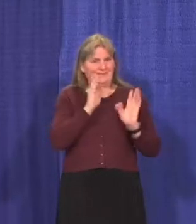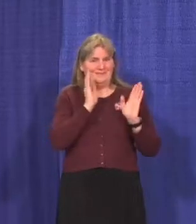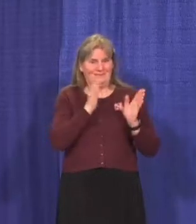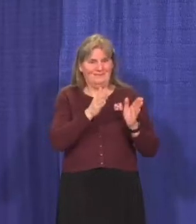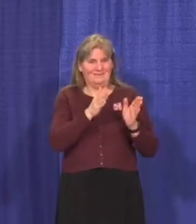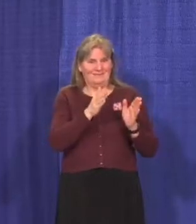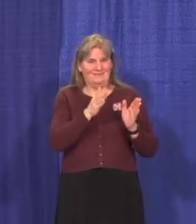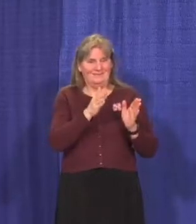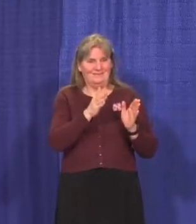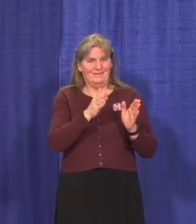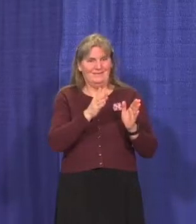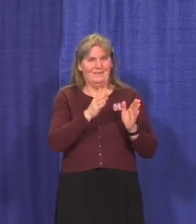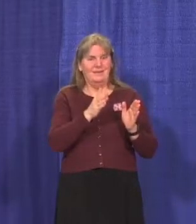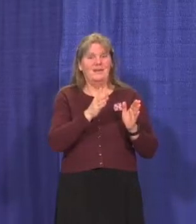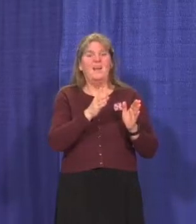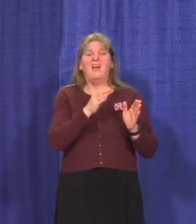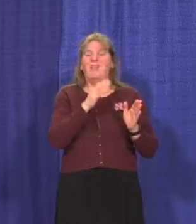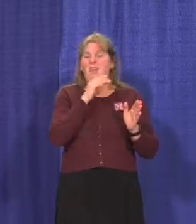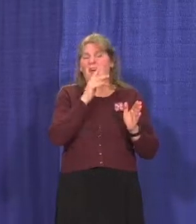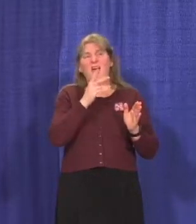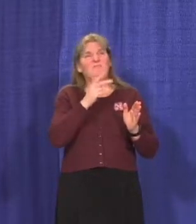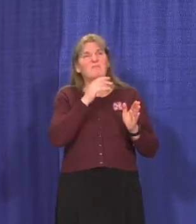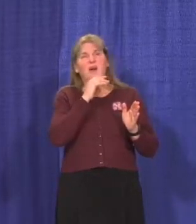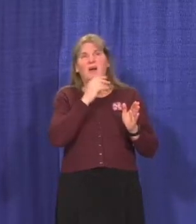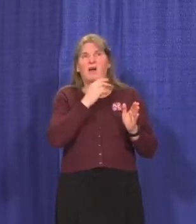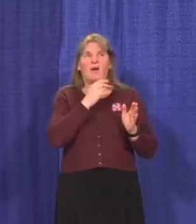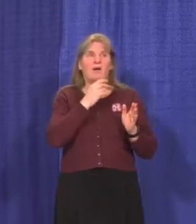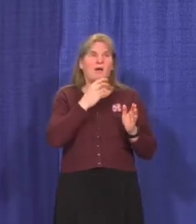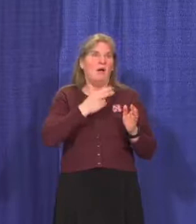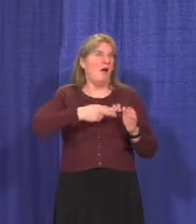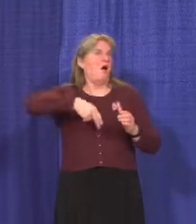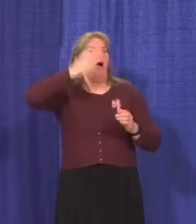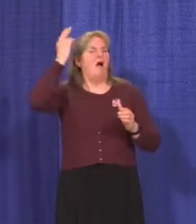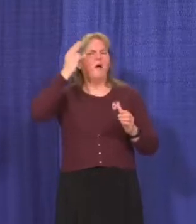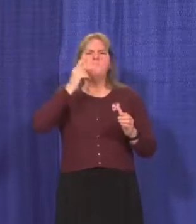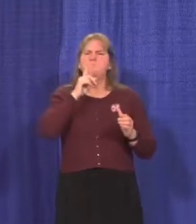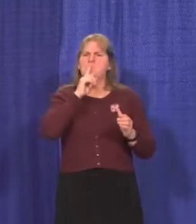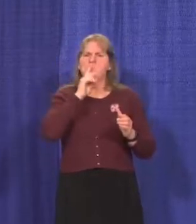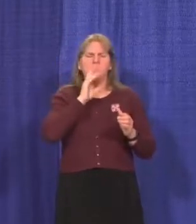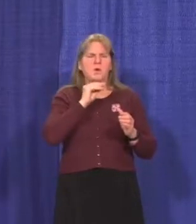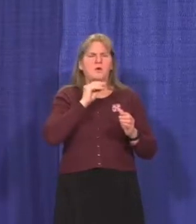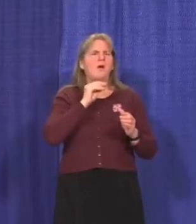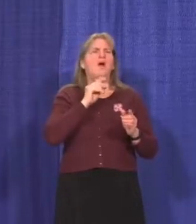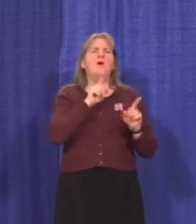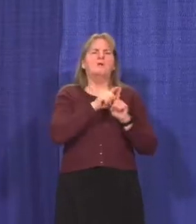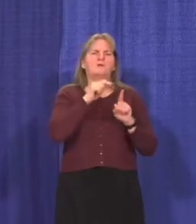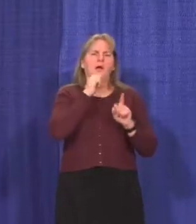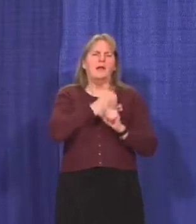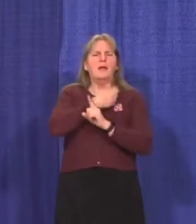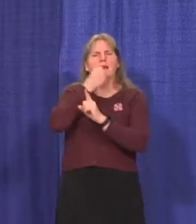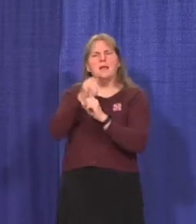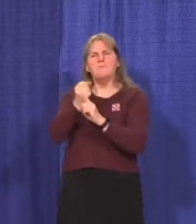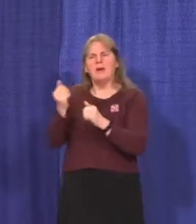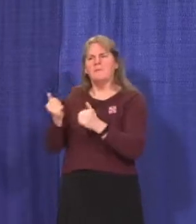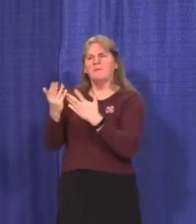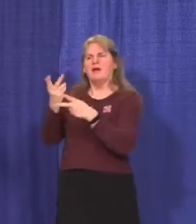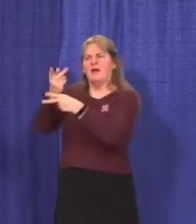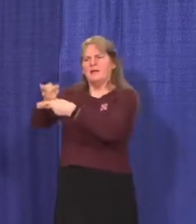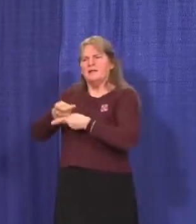high and it did not impact the level of service. And I will say because of